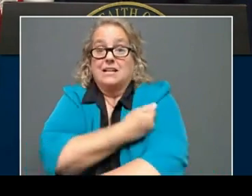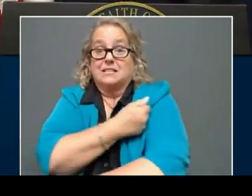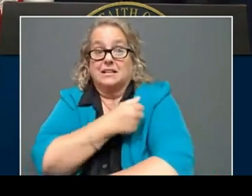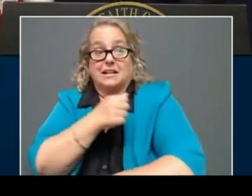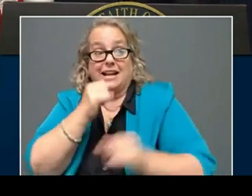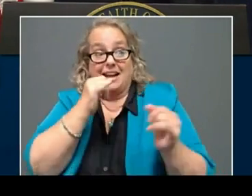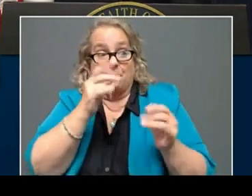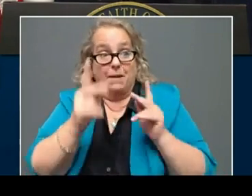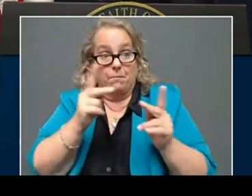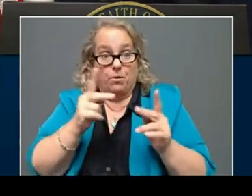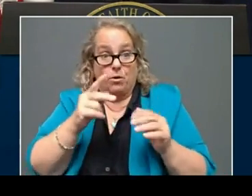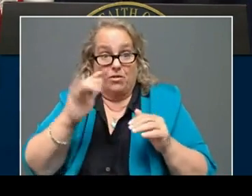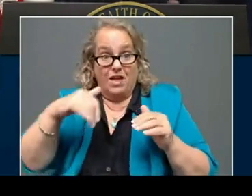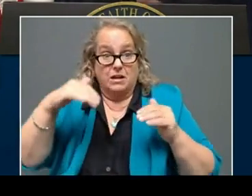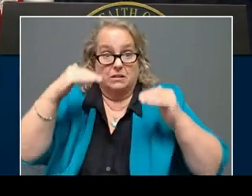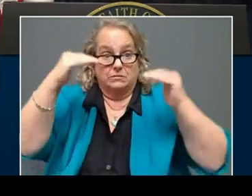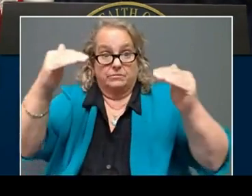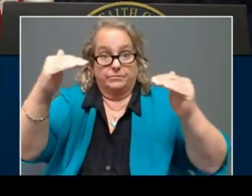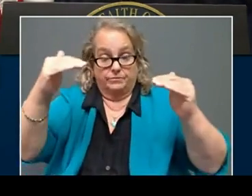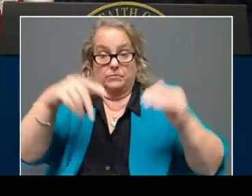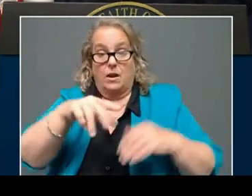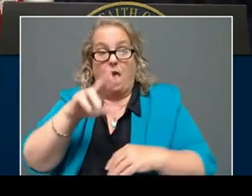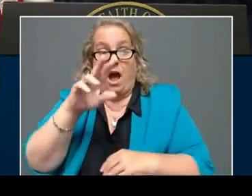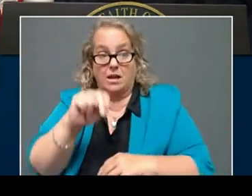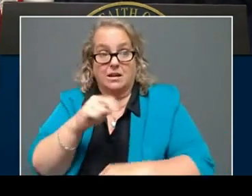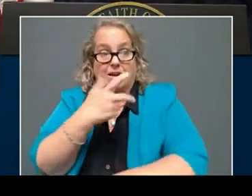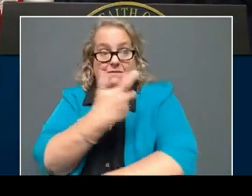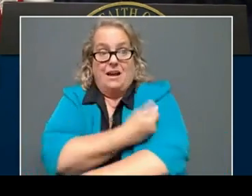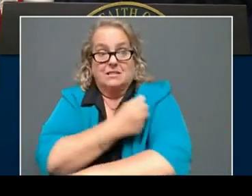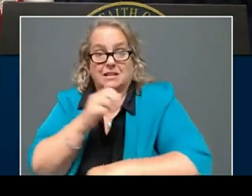we should have put on because it can't break through. If your unvaccinated